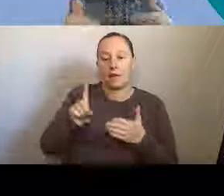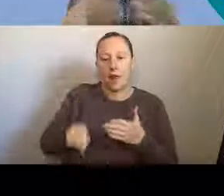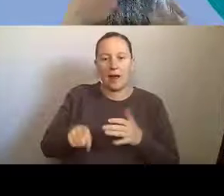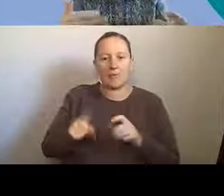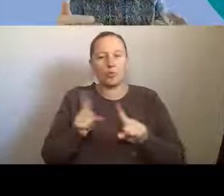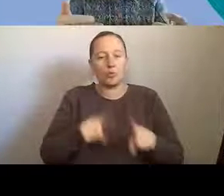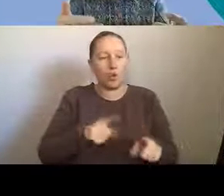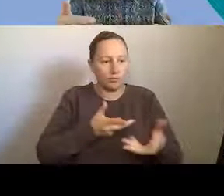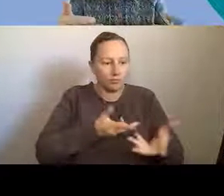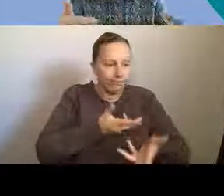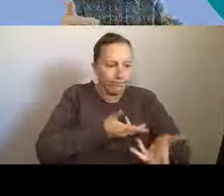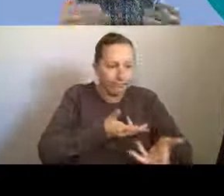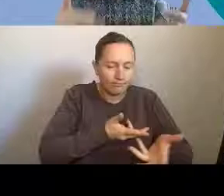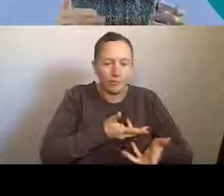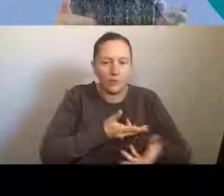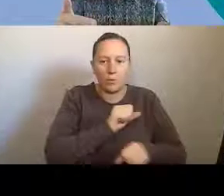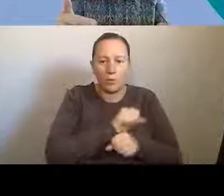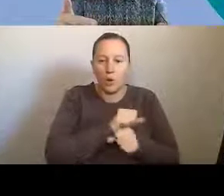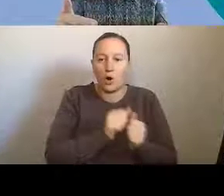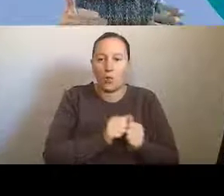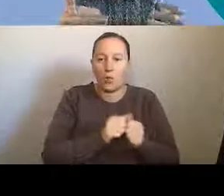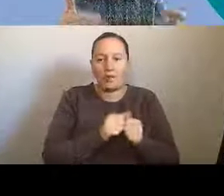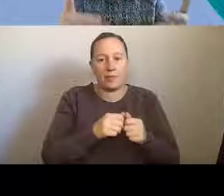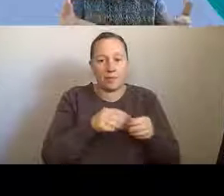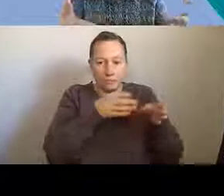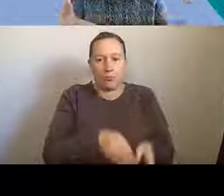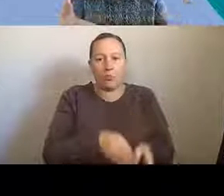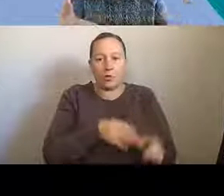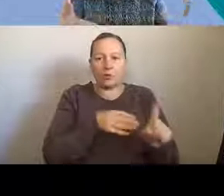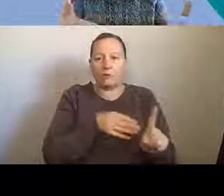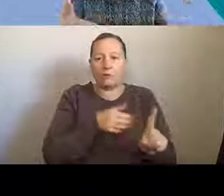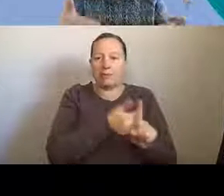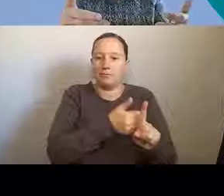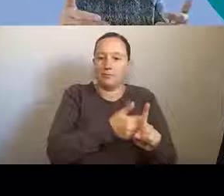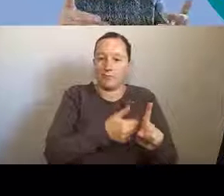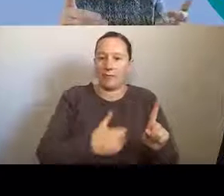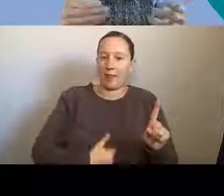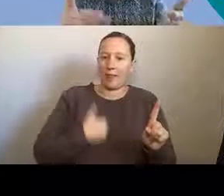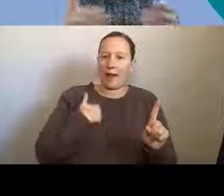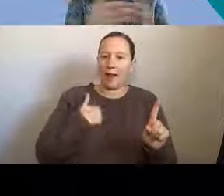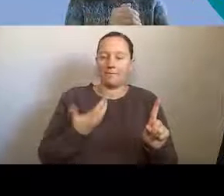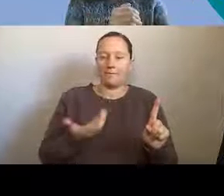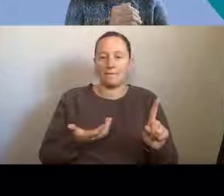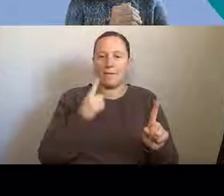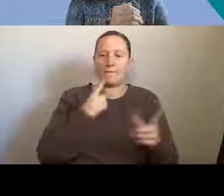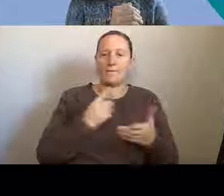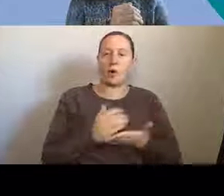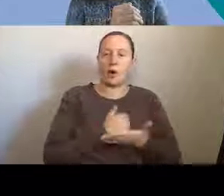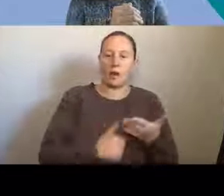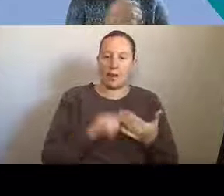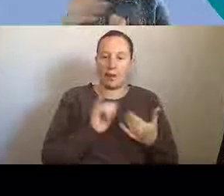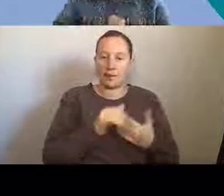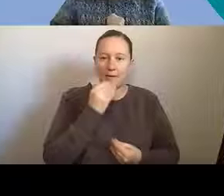or do something with individual living subjects, right? To collect that information for research.